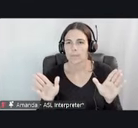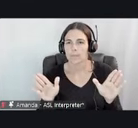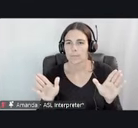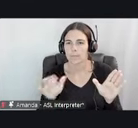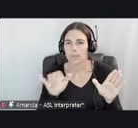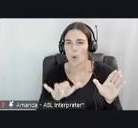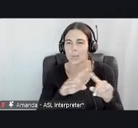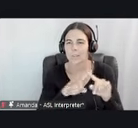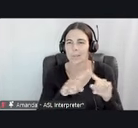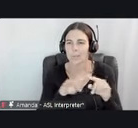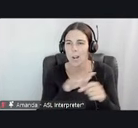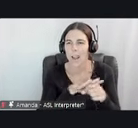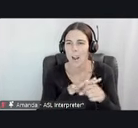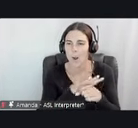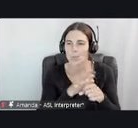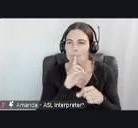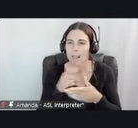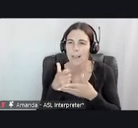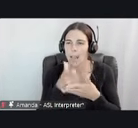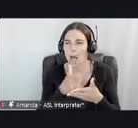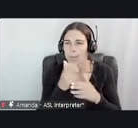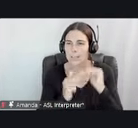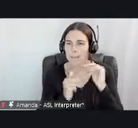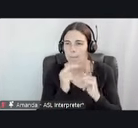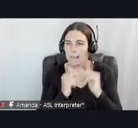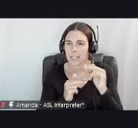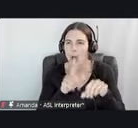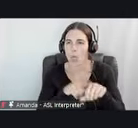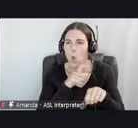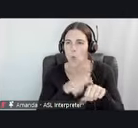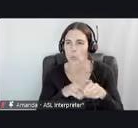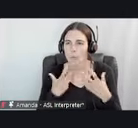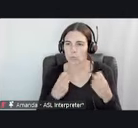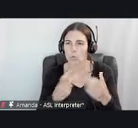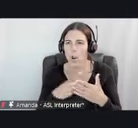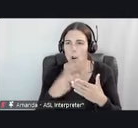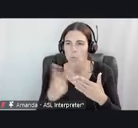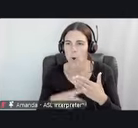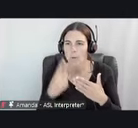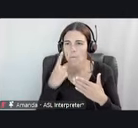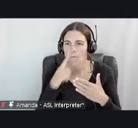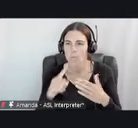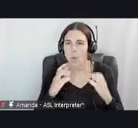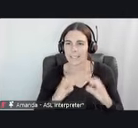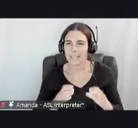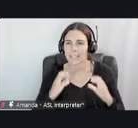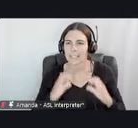will will really help us build a long-term strong program for the citizens of North Carolina. And